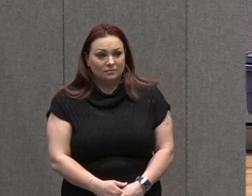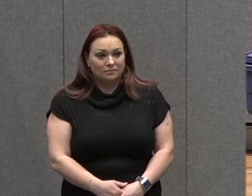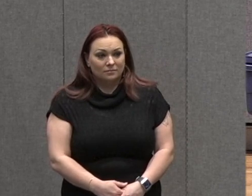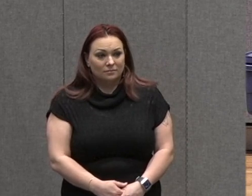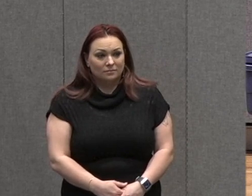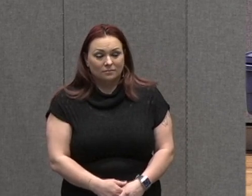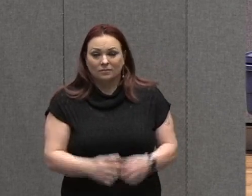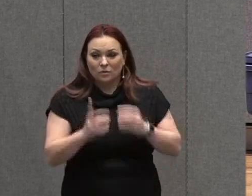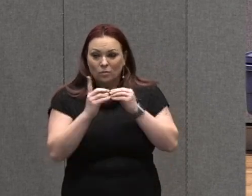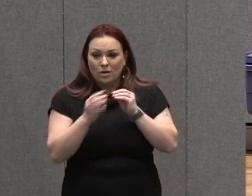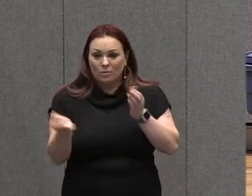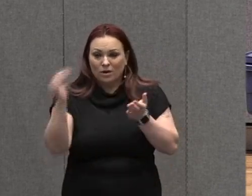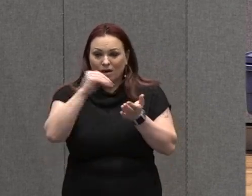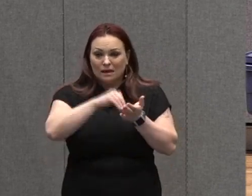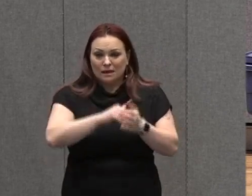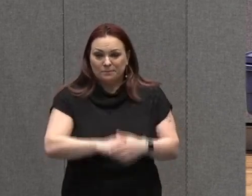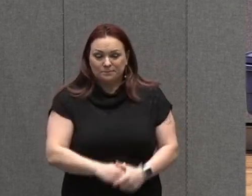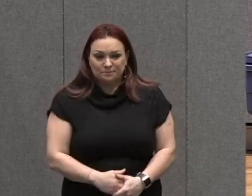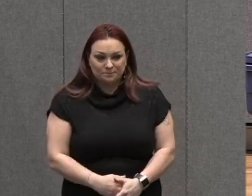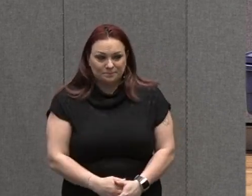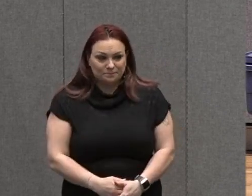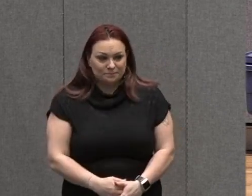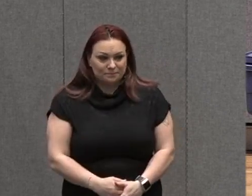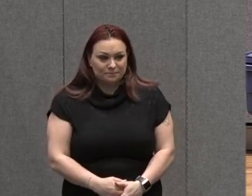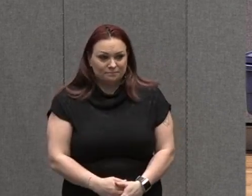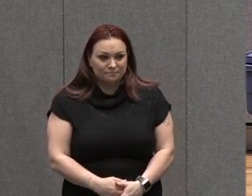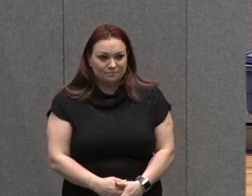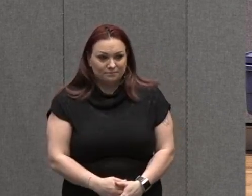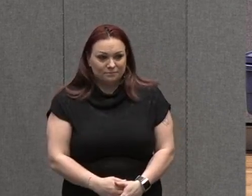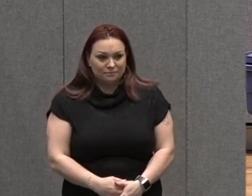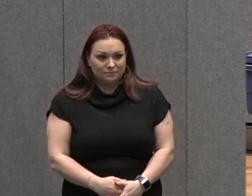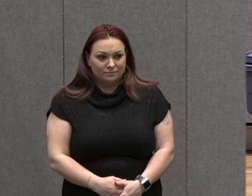One more time! (playing to the rhythm)